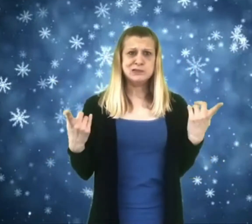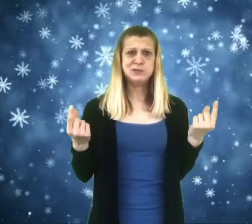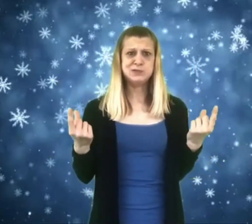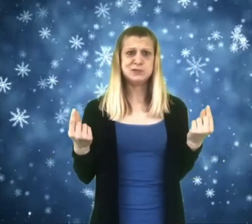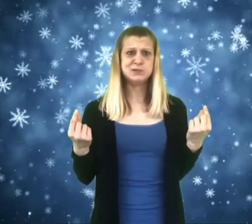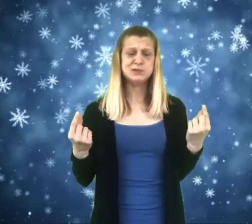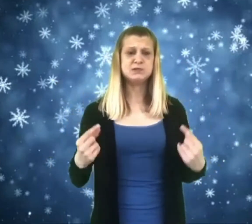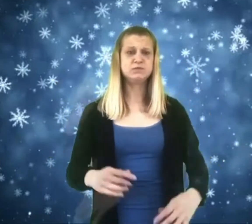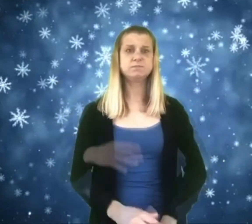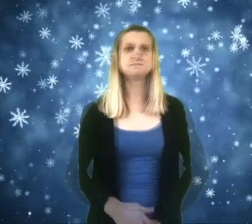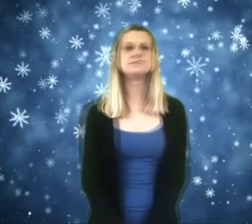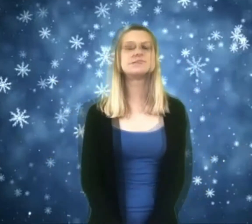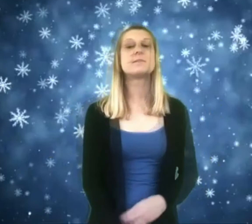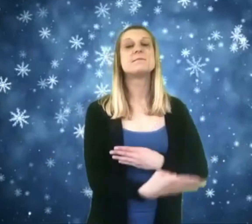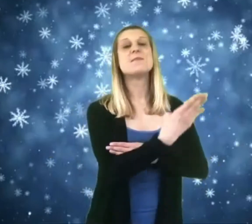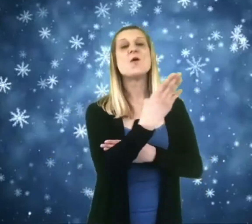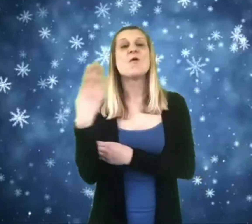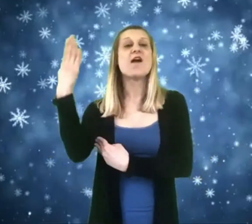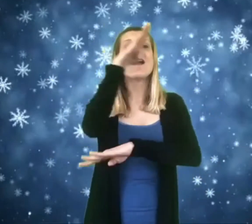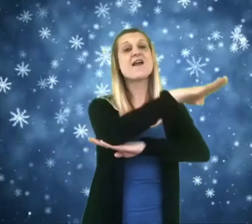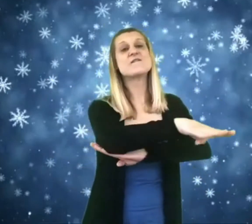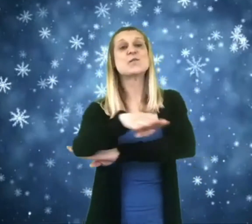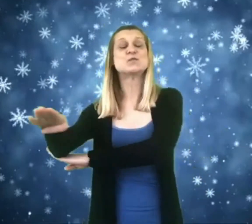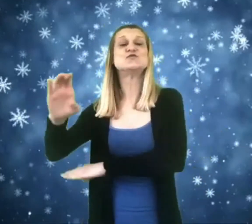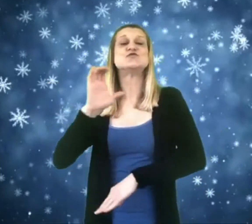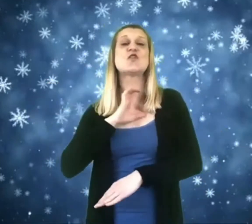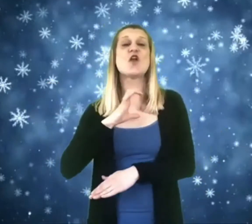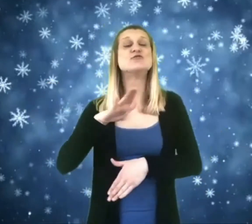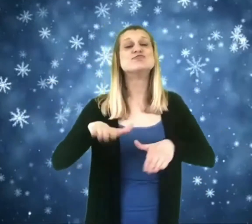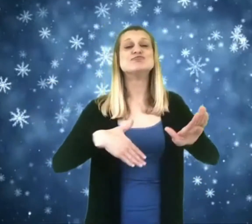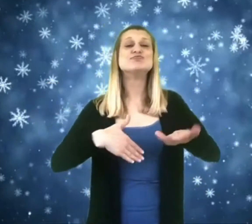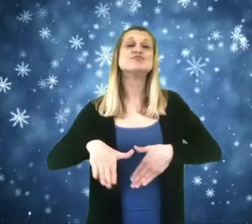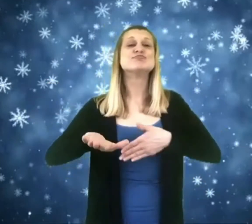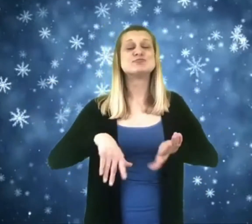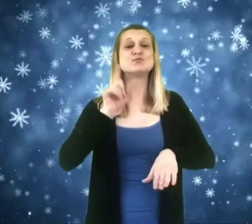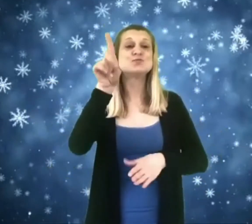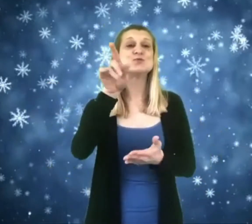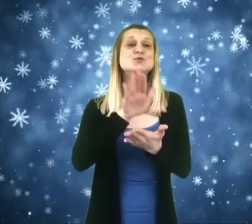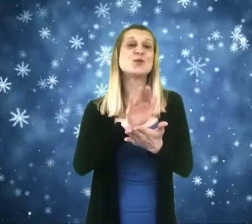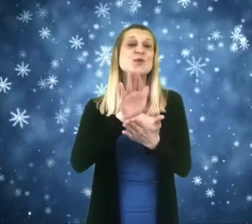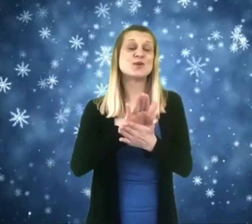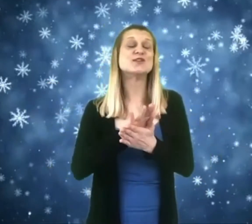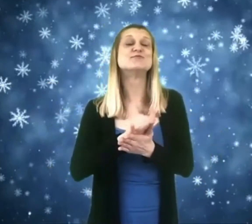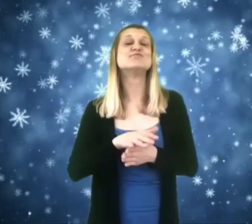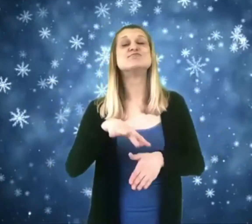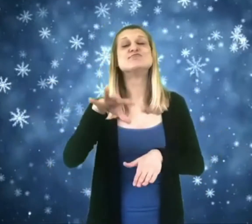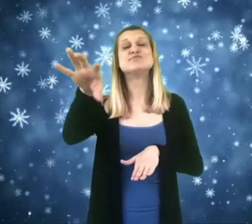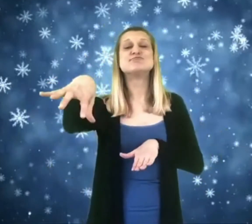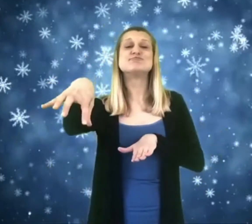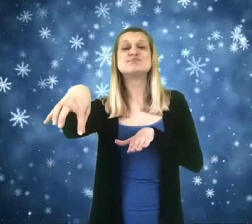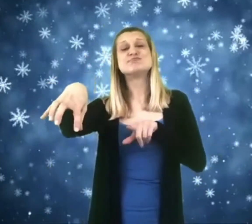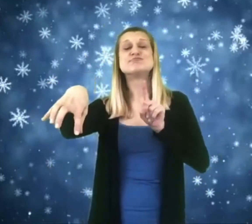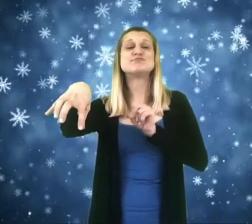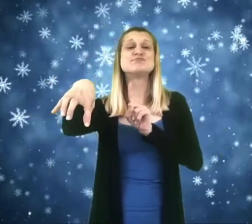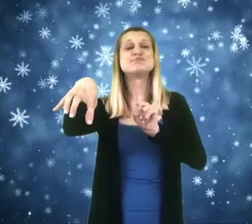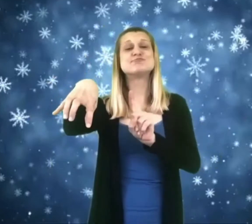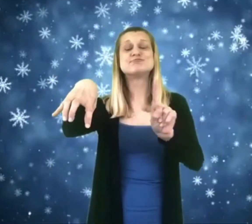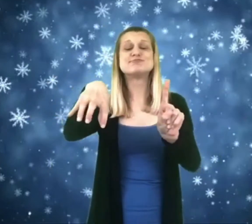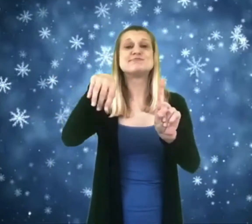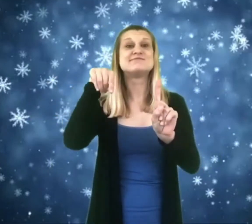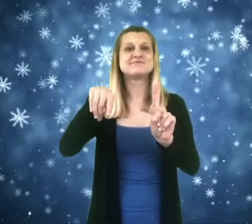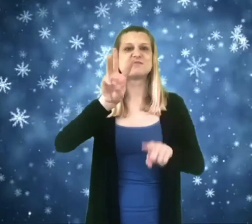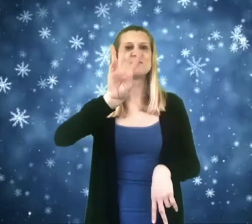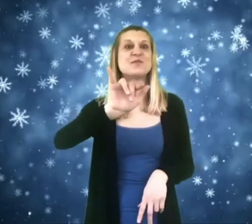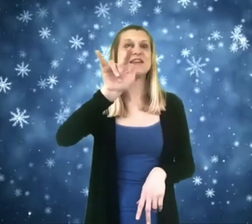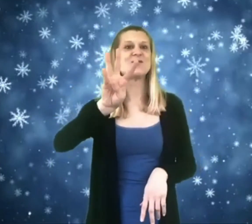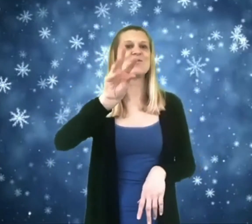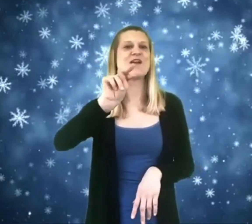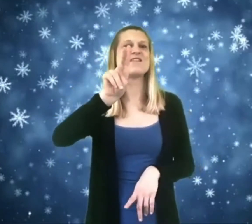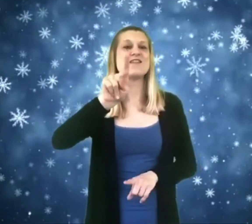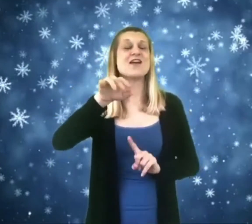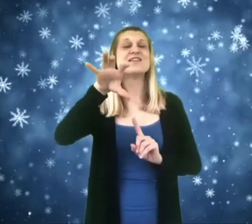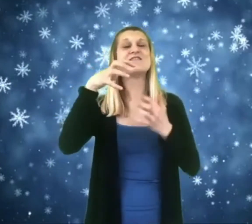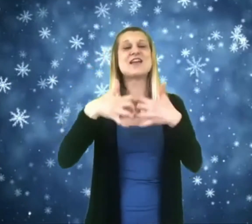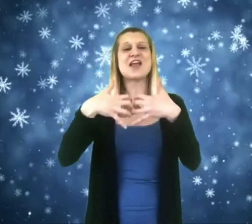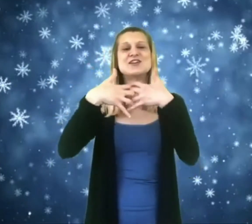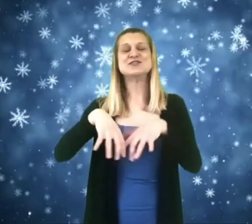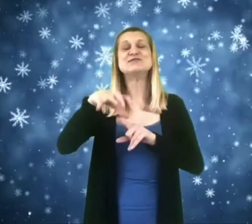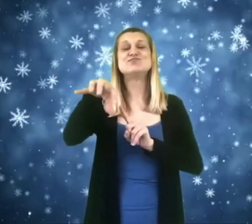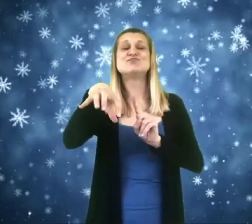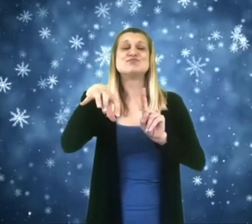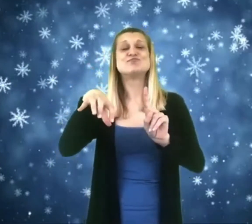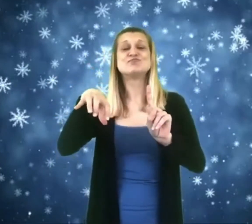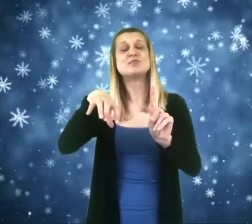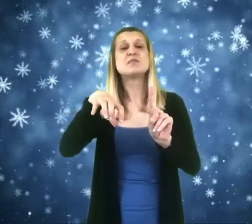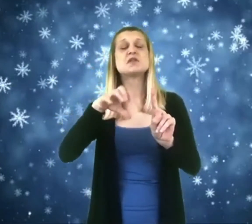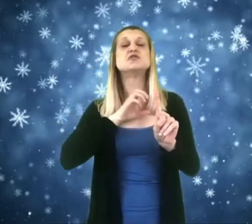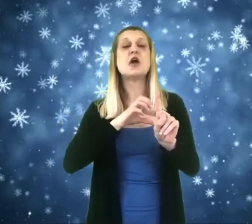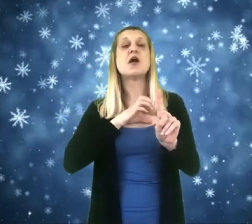And every day, little Charlie Bucket, trudging through the snow on his way to school, would have to pass Mr. Willy Wonka’s giant chocolate factory